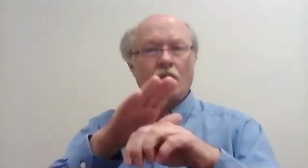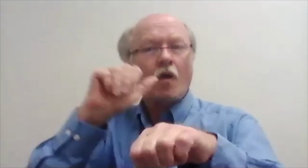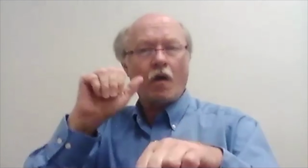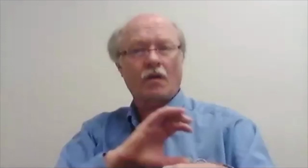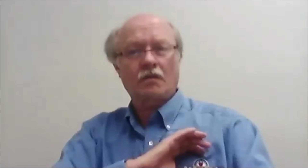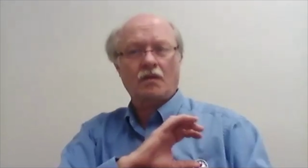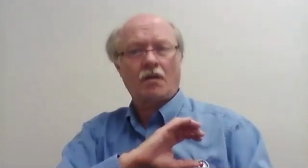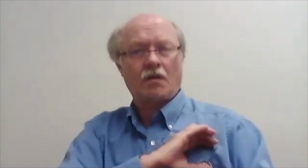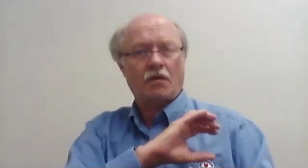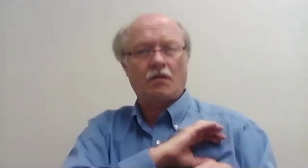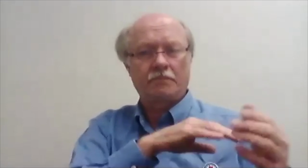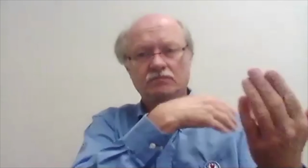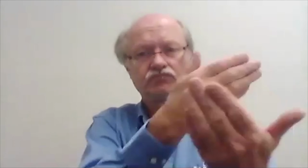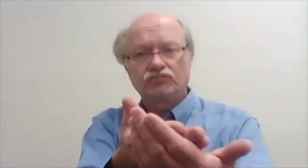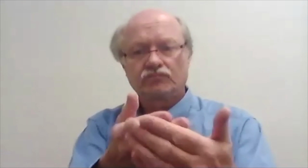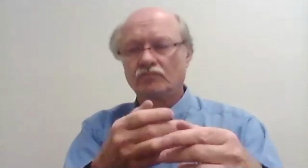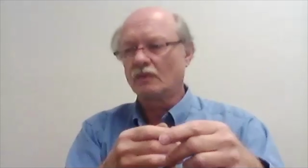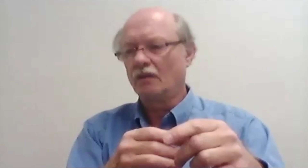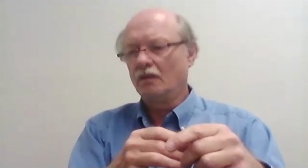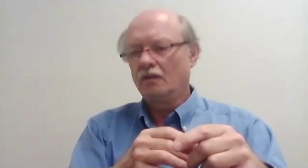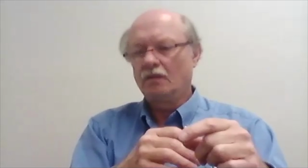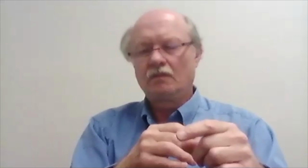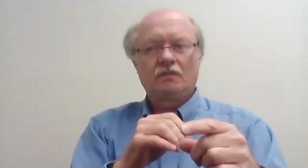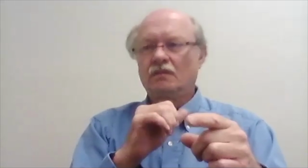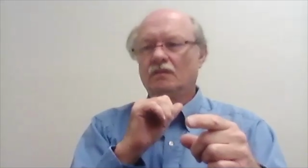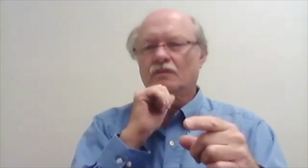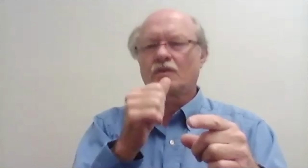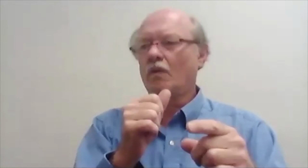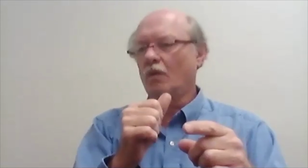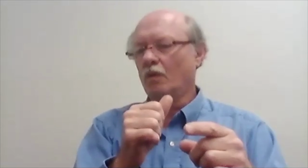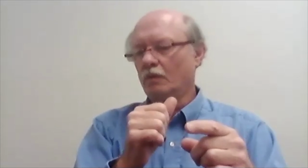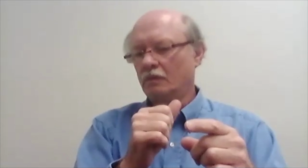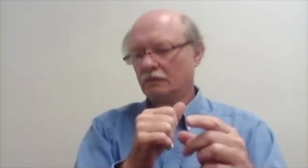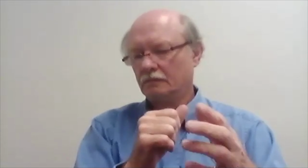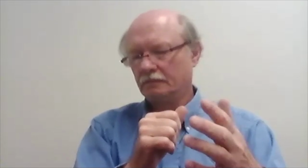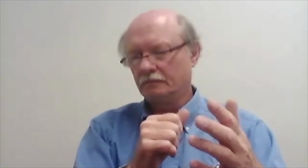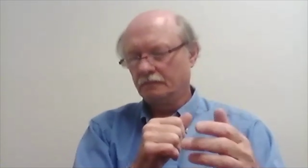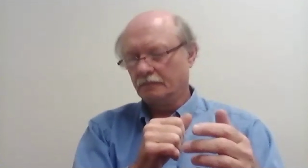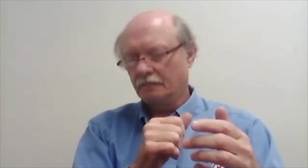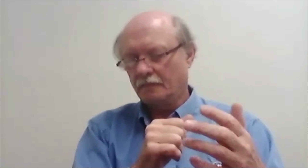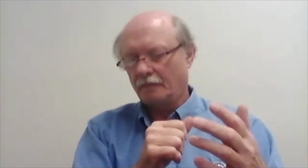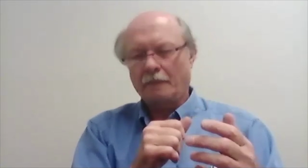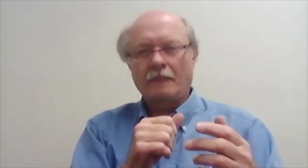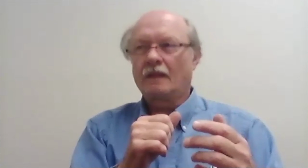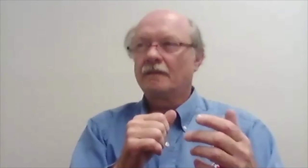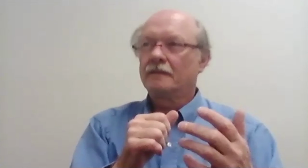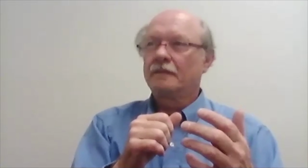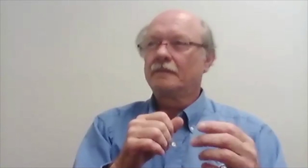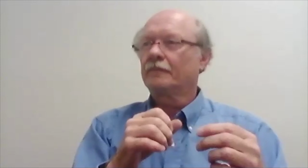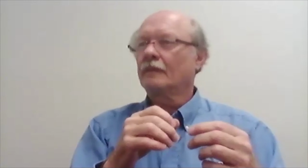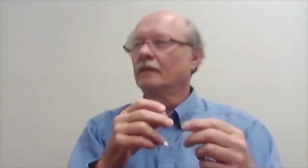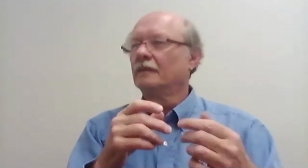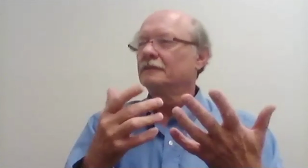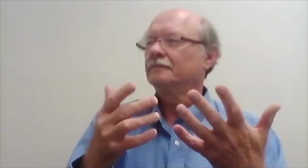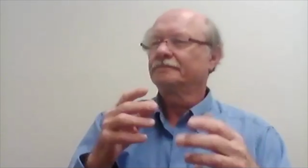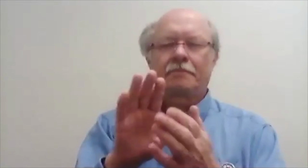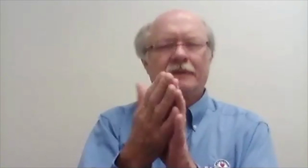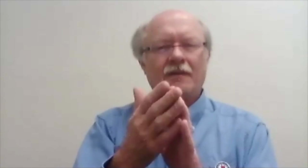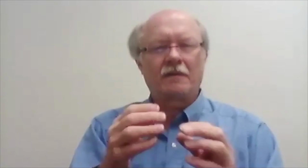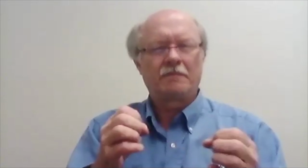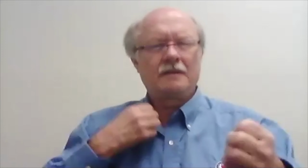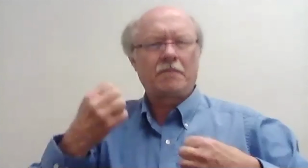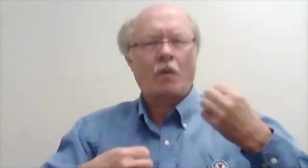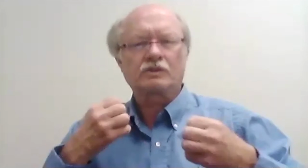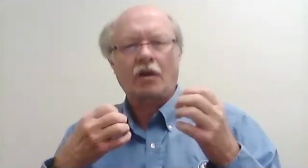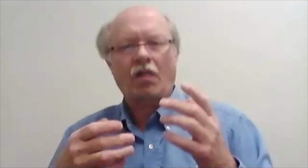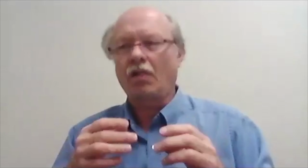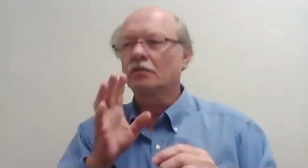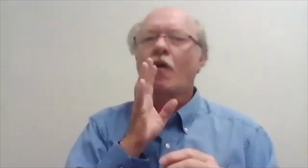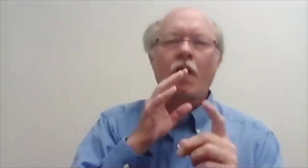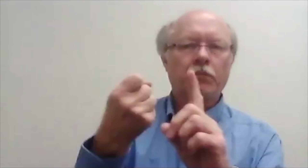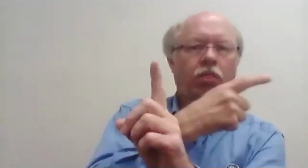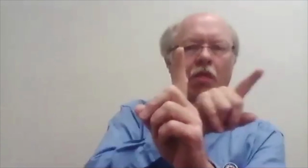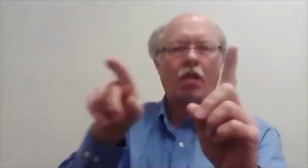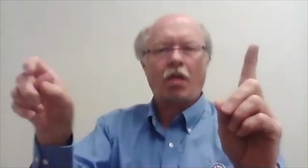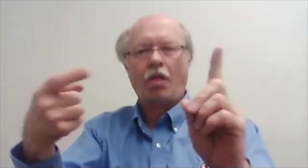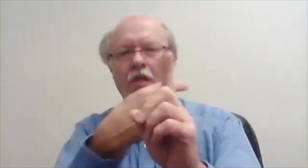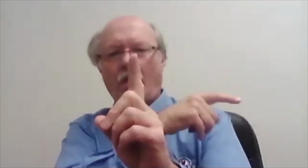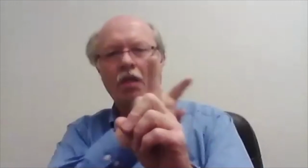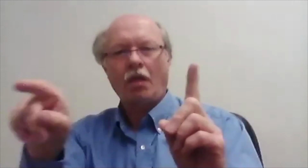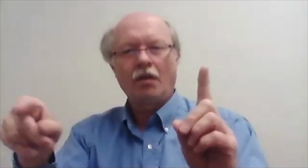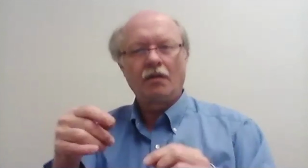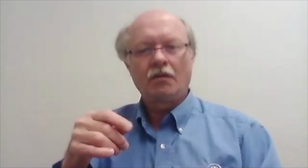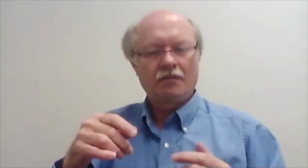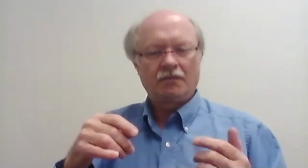When you call a police officer, and then they arrive, don't get emotional, basically, don't start talking about all sorts of stuff.